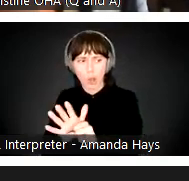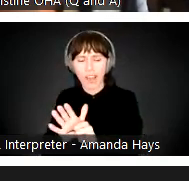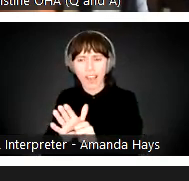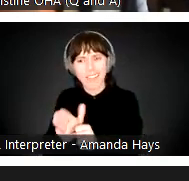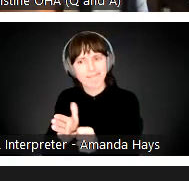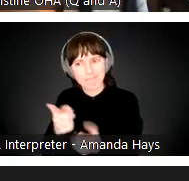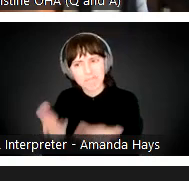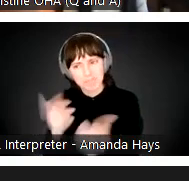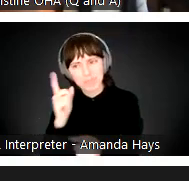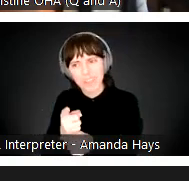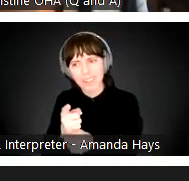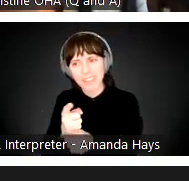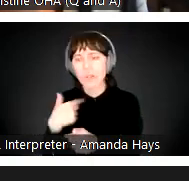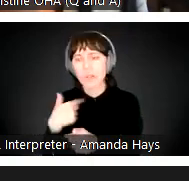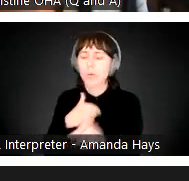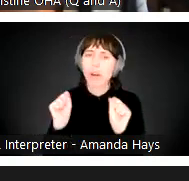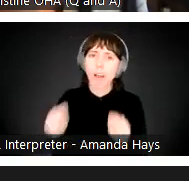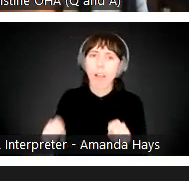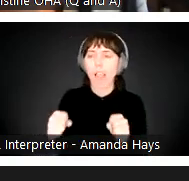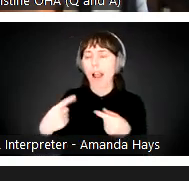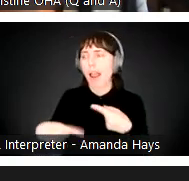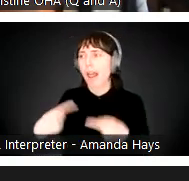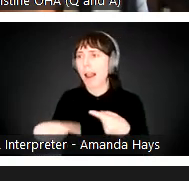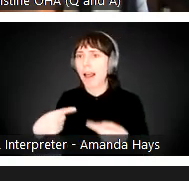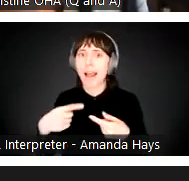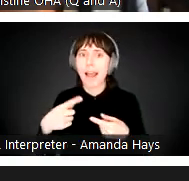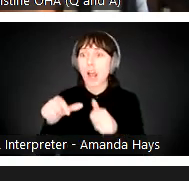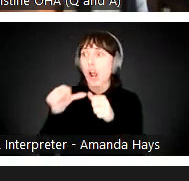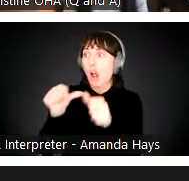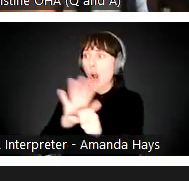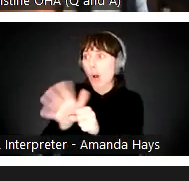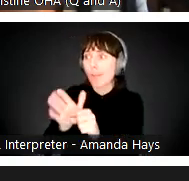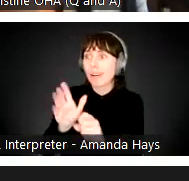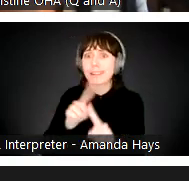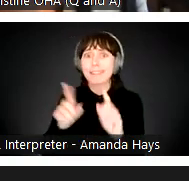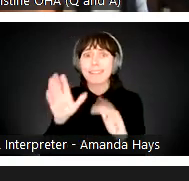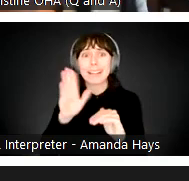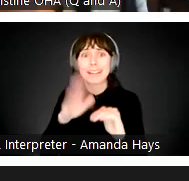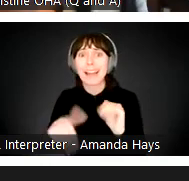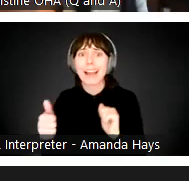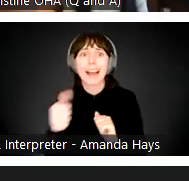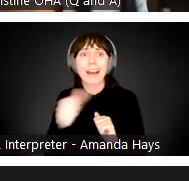we can argue and philosophize about whether Long COVID is really any different than any of the other